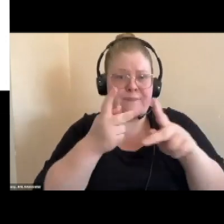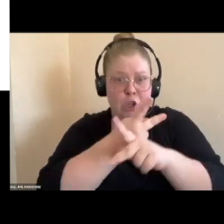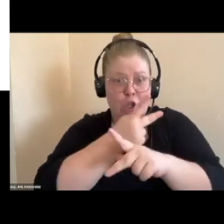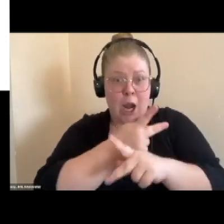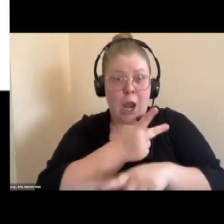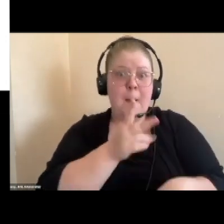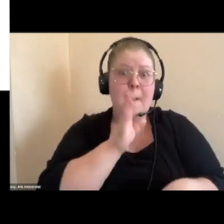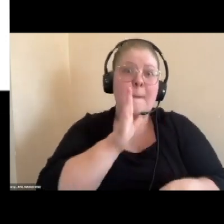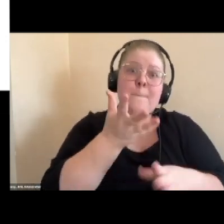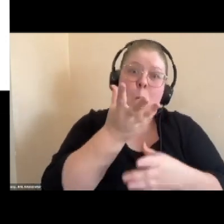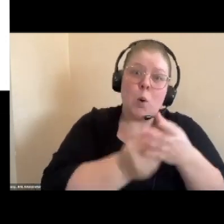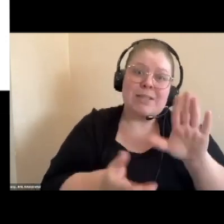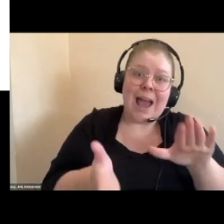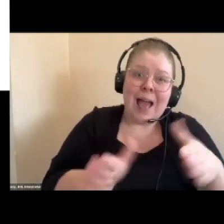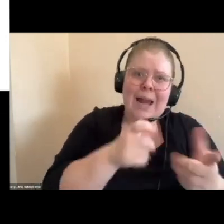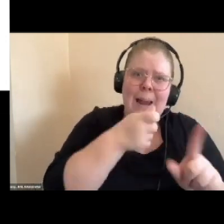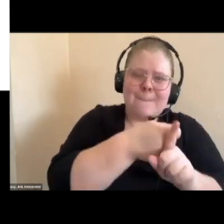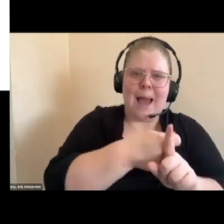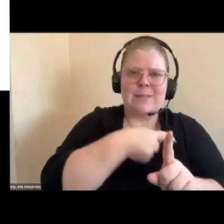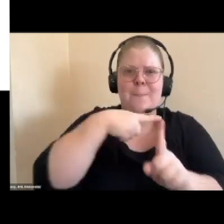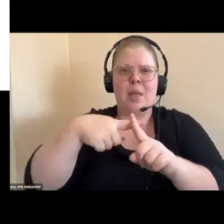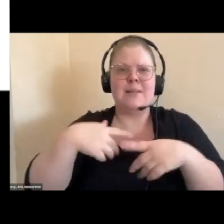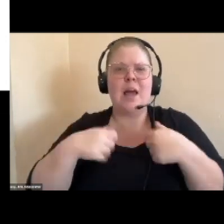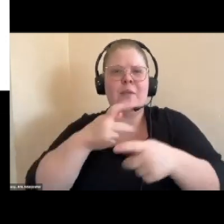but also healthcare utilization.